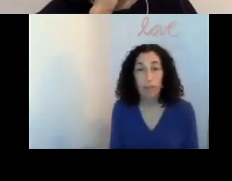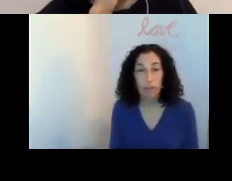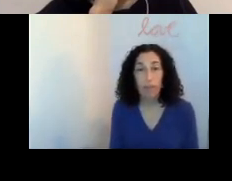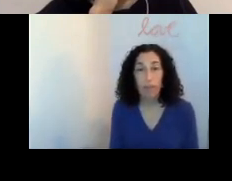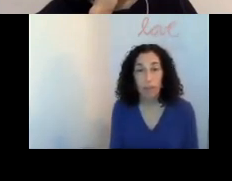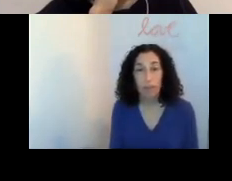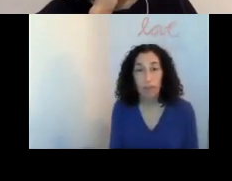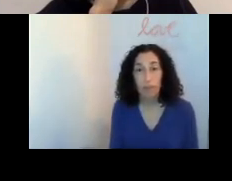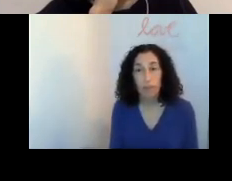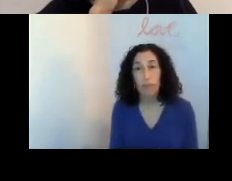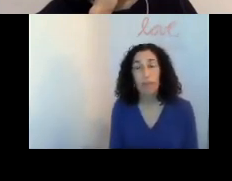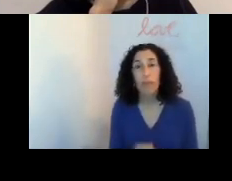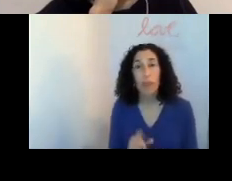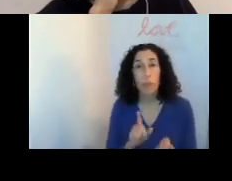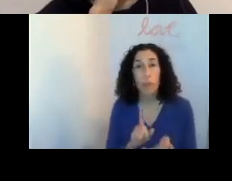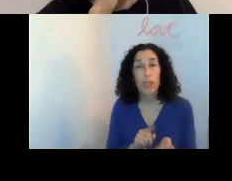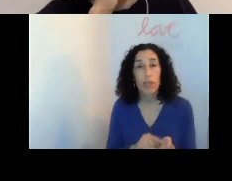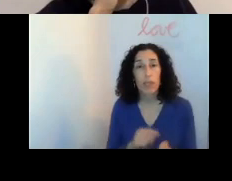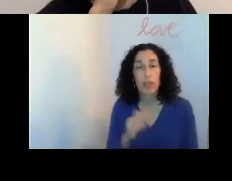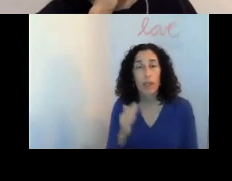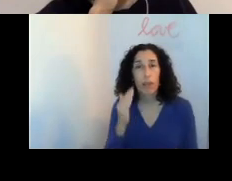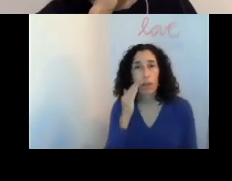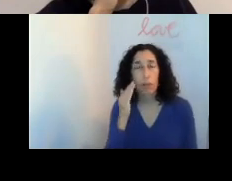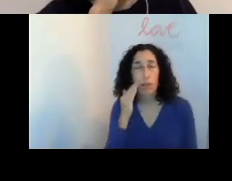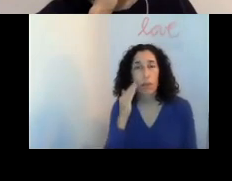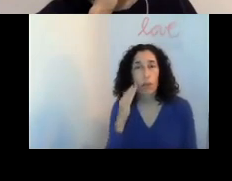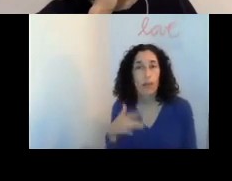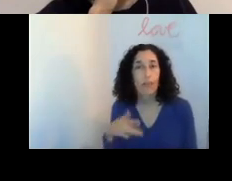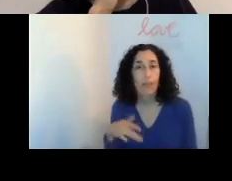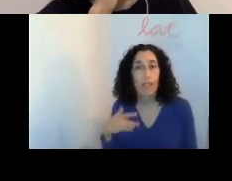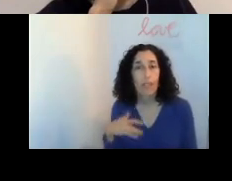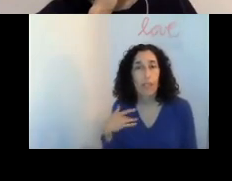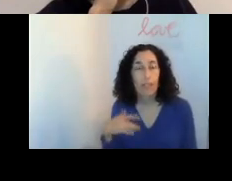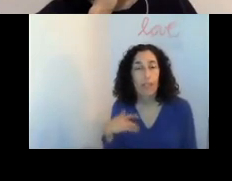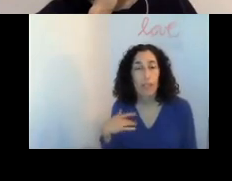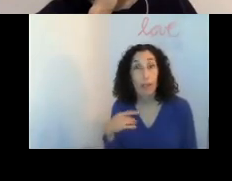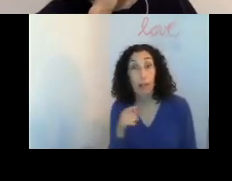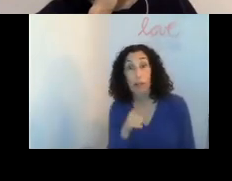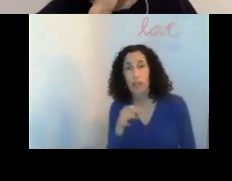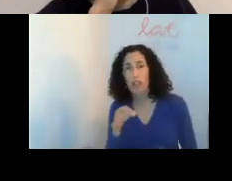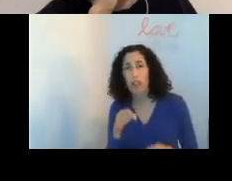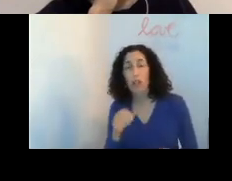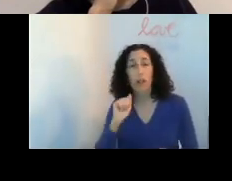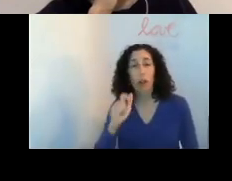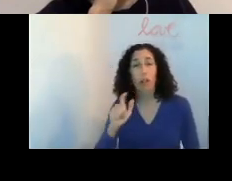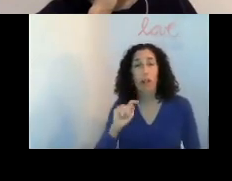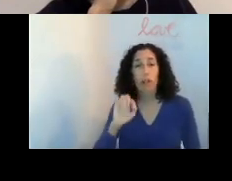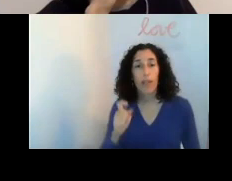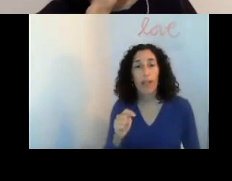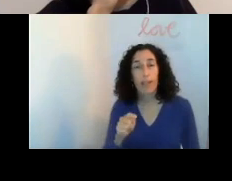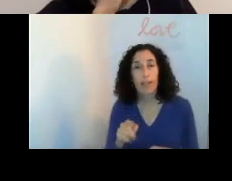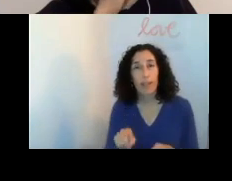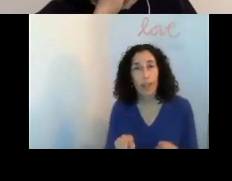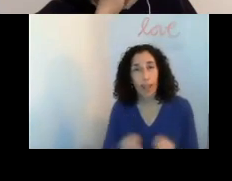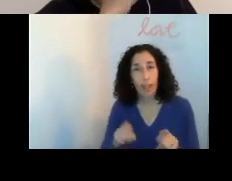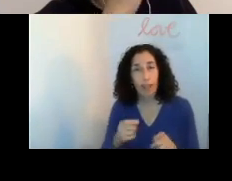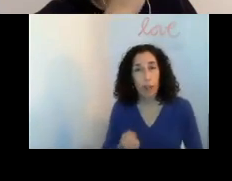scale. Big text fills the cover: Alt-text as Poetry.” Each letter is made of repeated